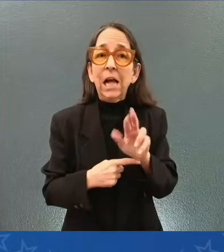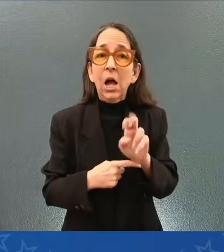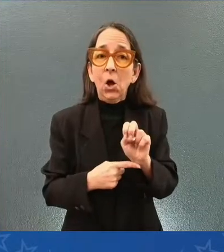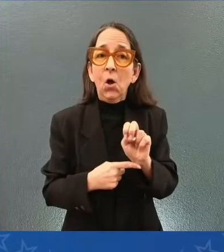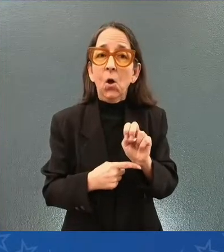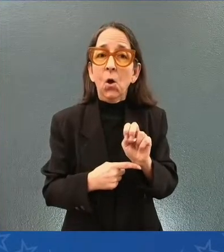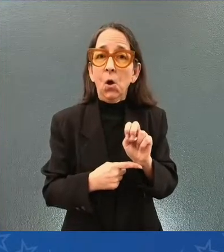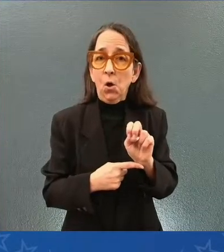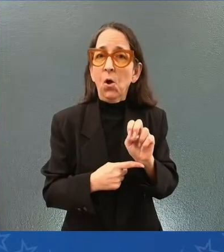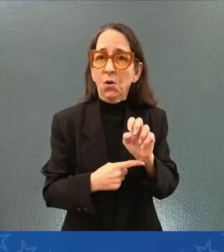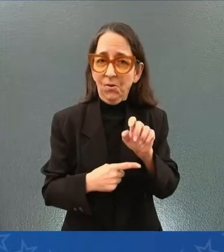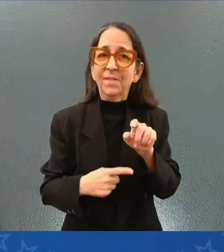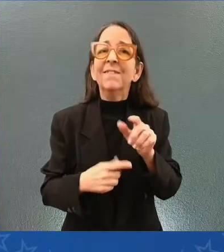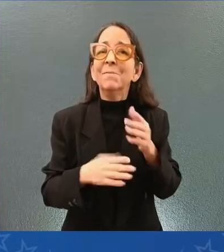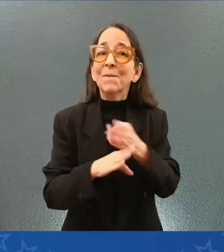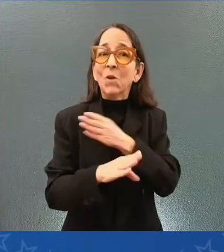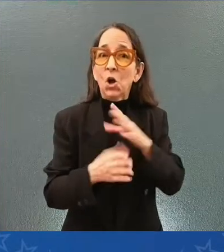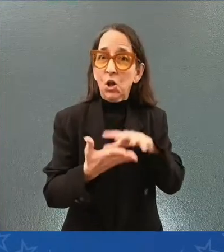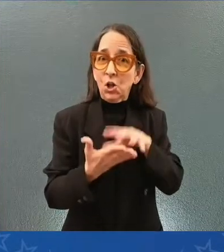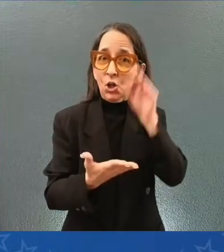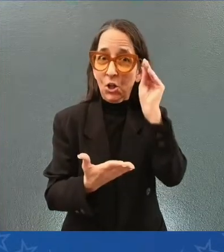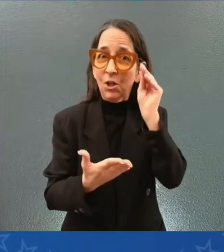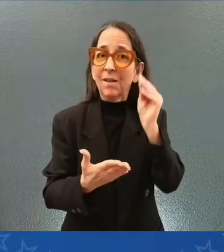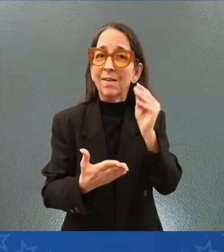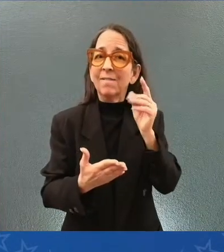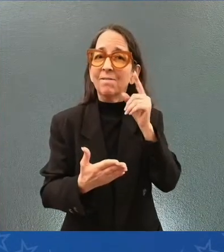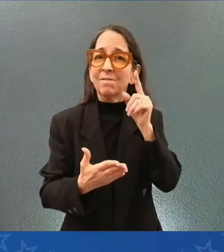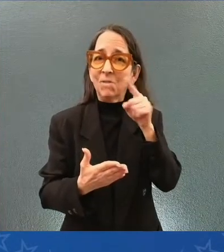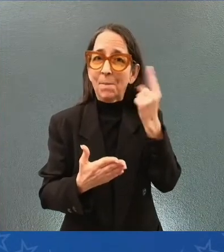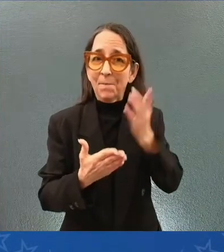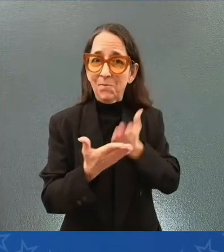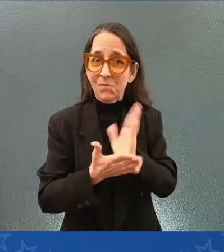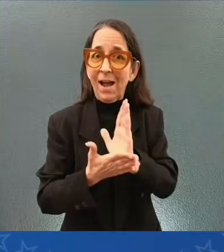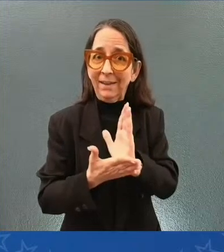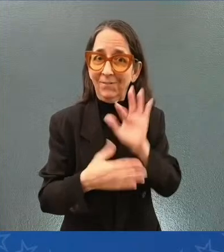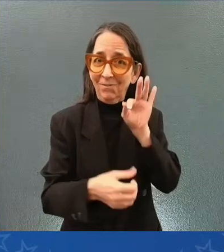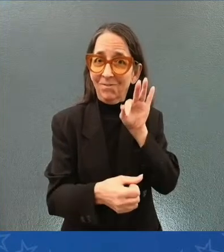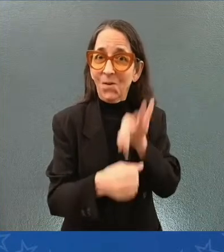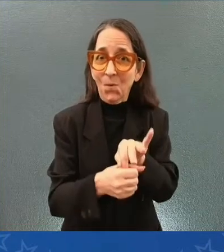With that newfound freedom, she sacrificed her own safety to organize and register fellow